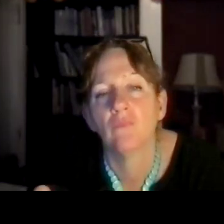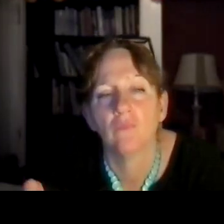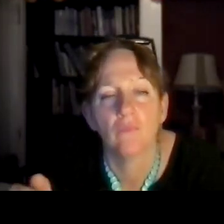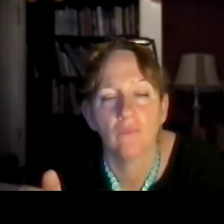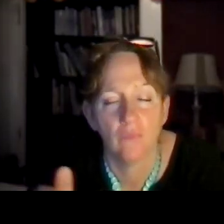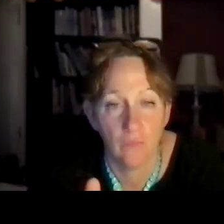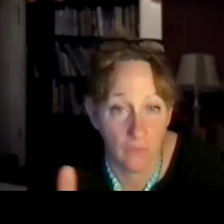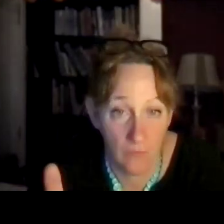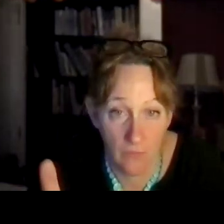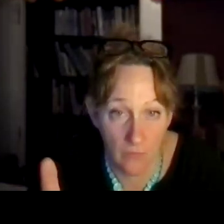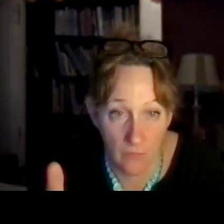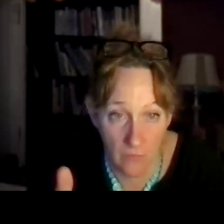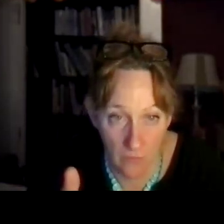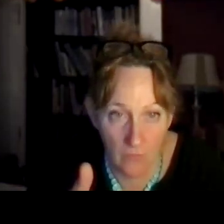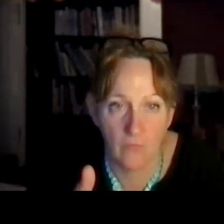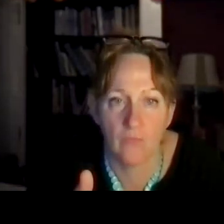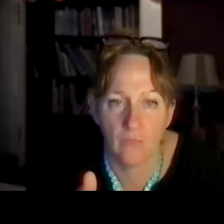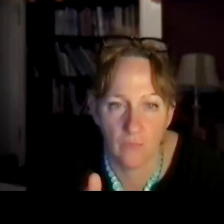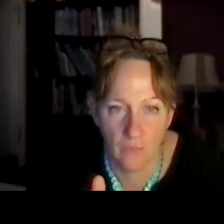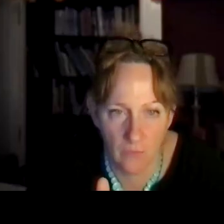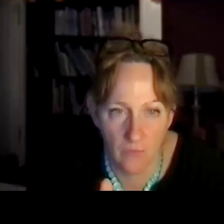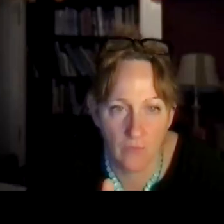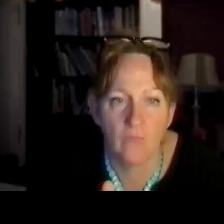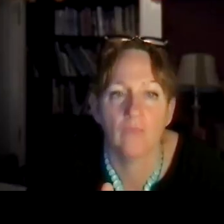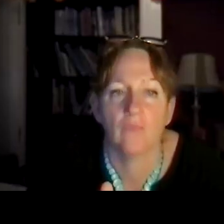iPhone: is universal. iPhone: I call it the great Equalizer.